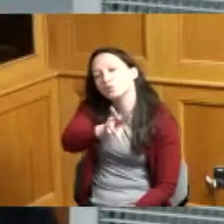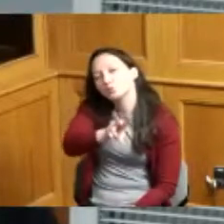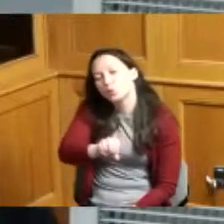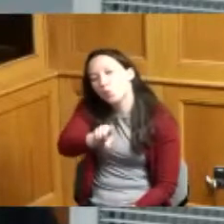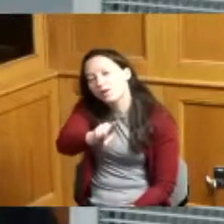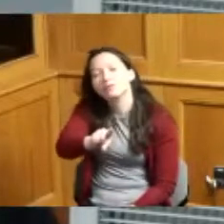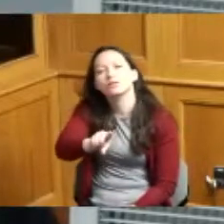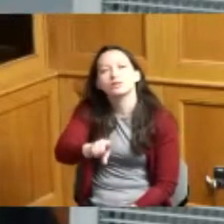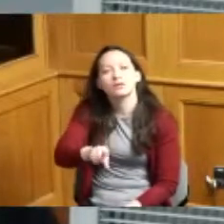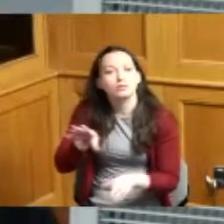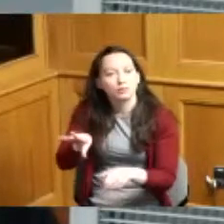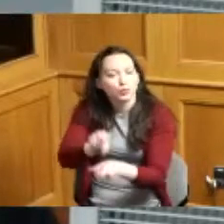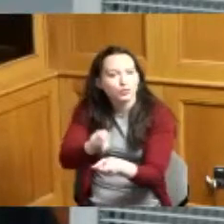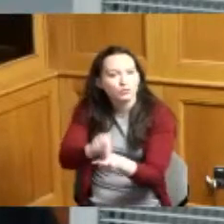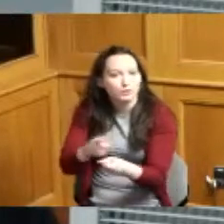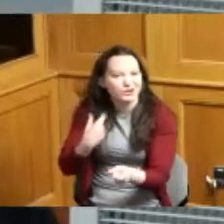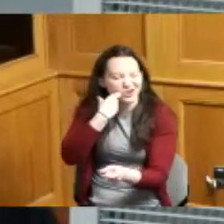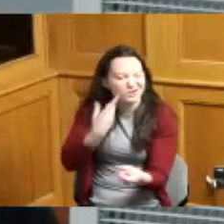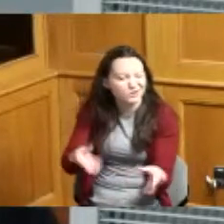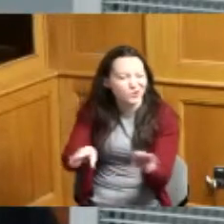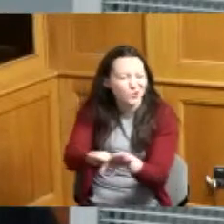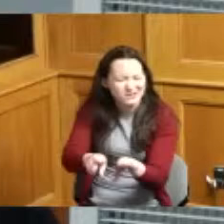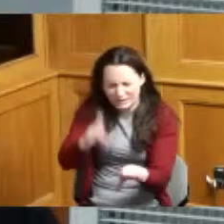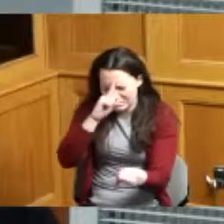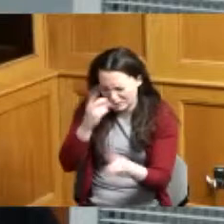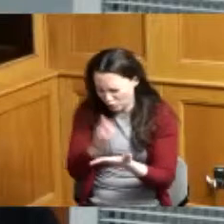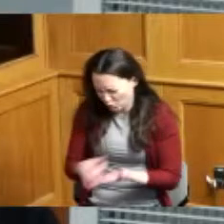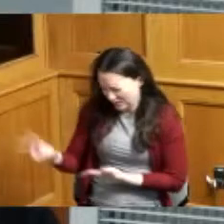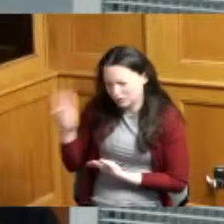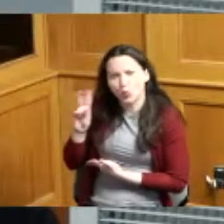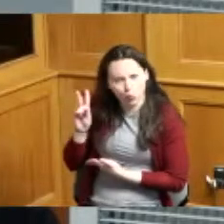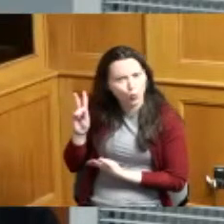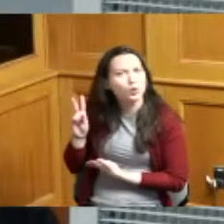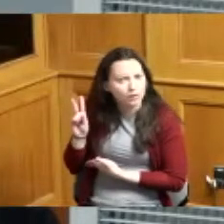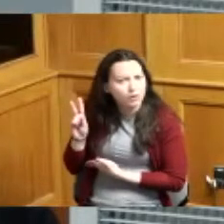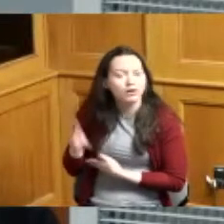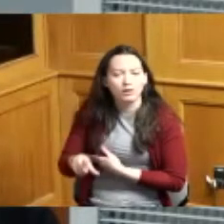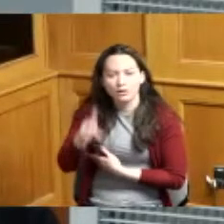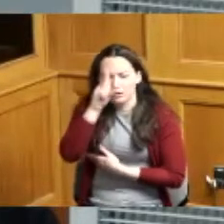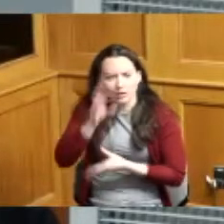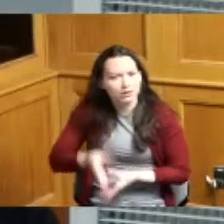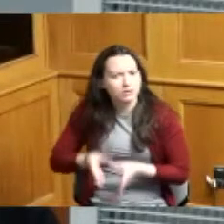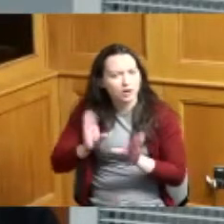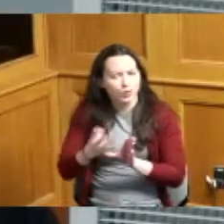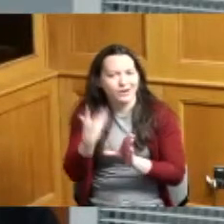what we closed a hearing on I believe it was two weeks ago this will allow us to go out to take